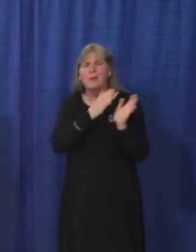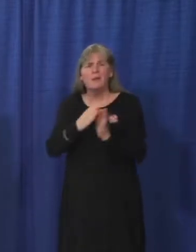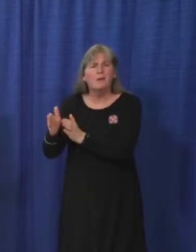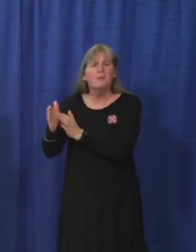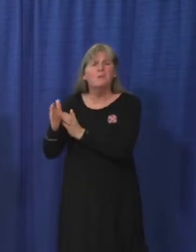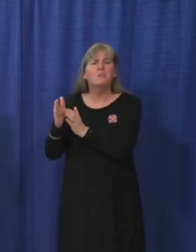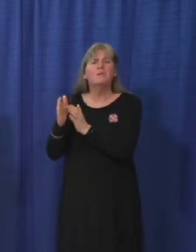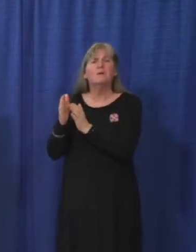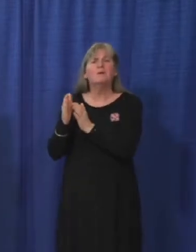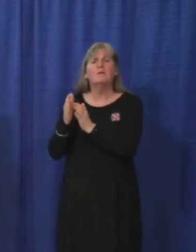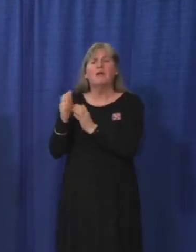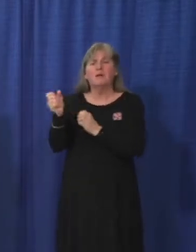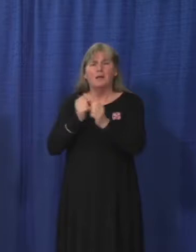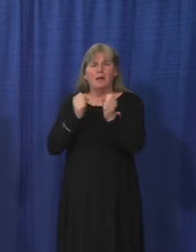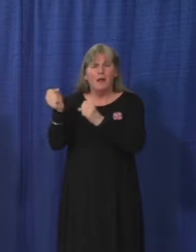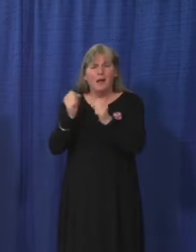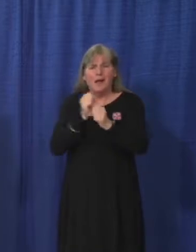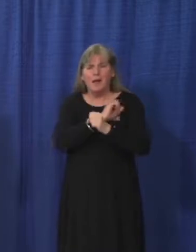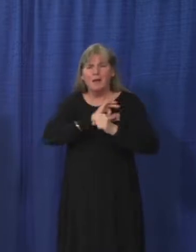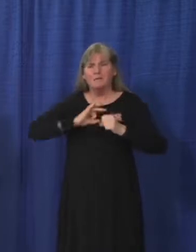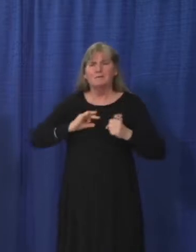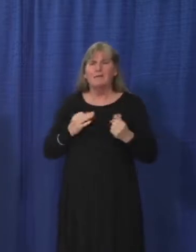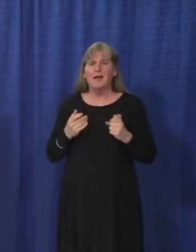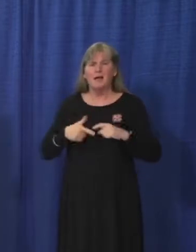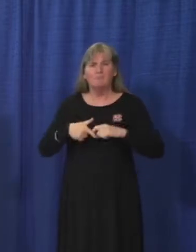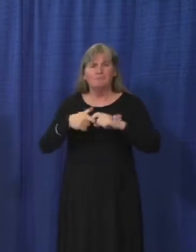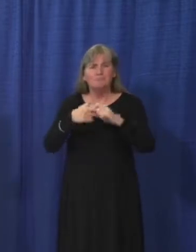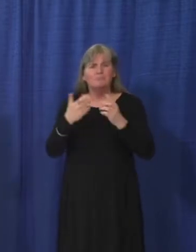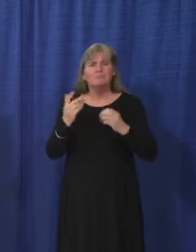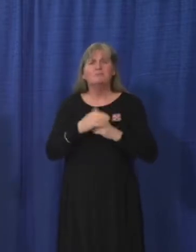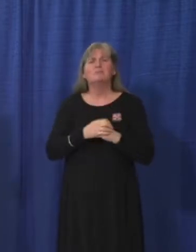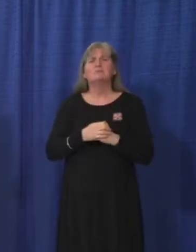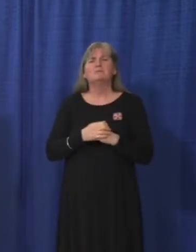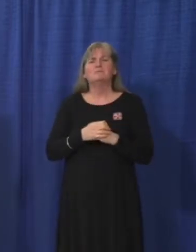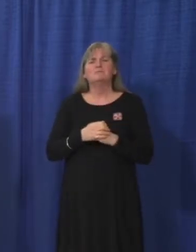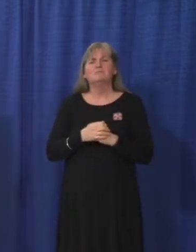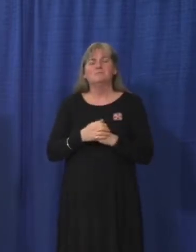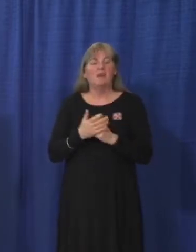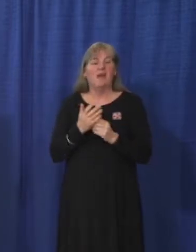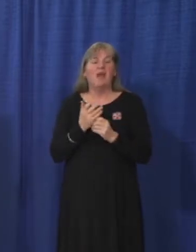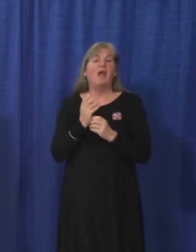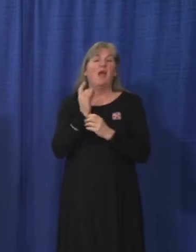pandemic. And the accommodation and food services sector reported that